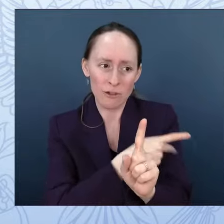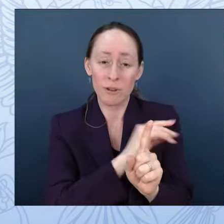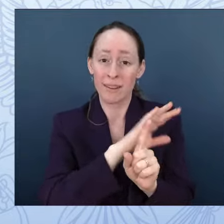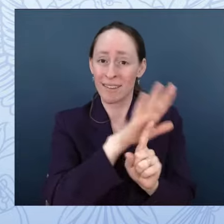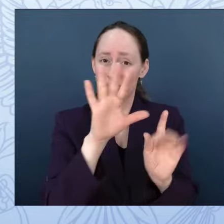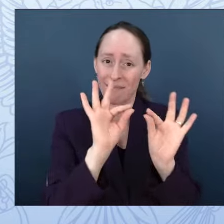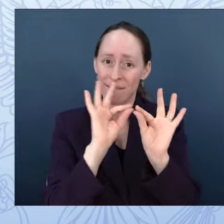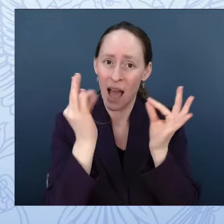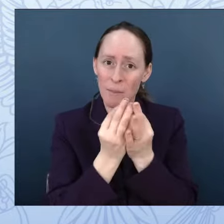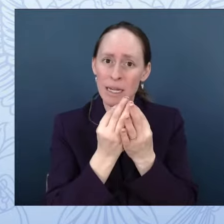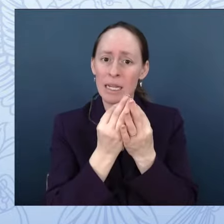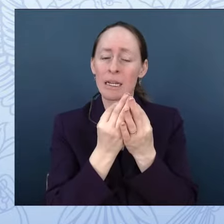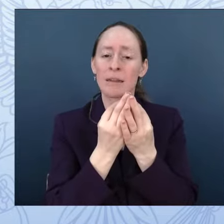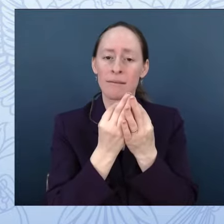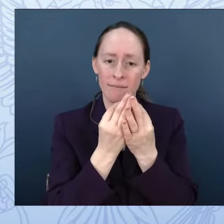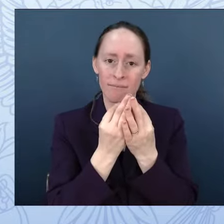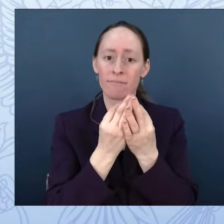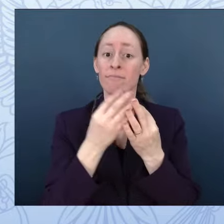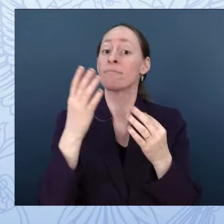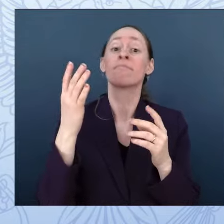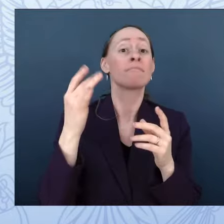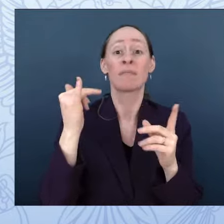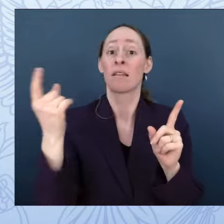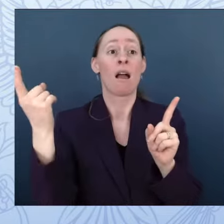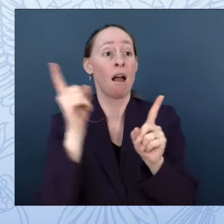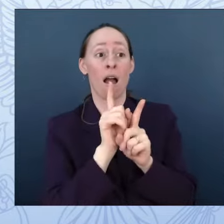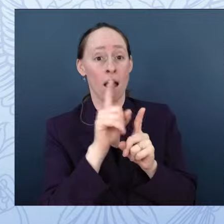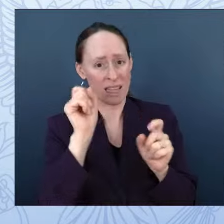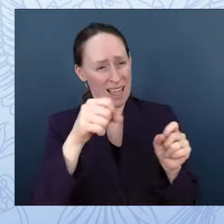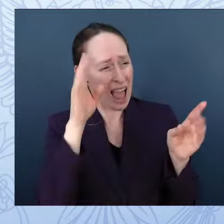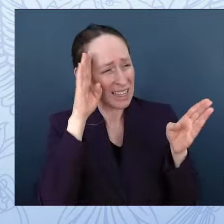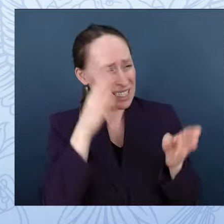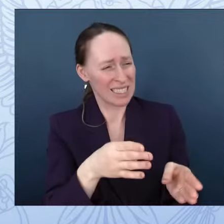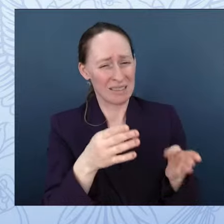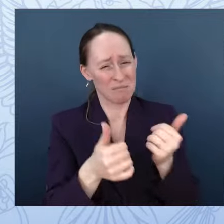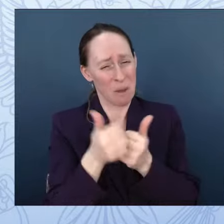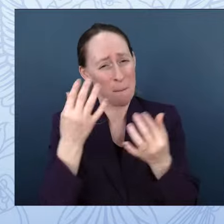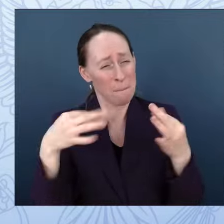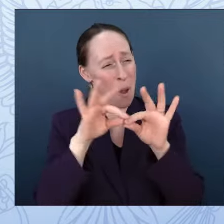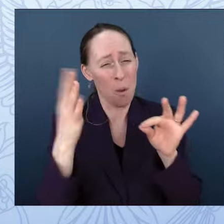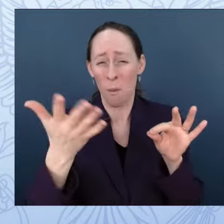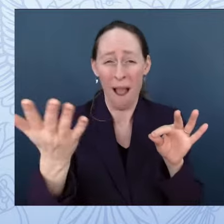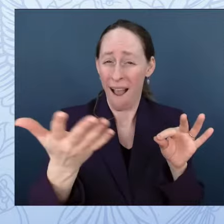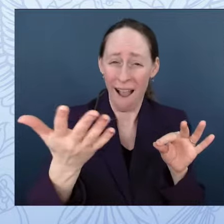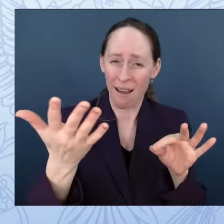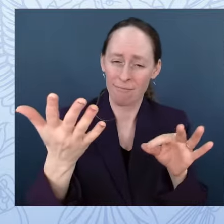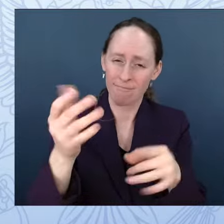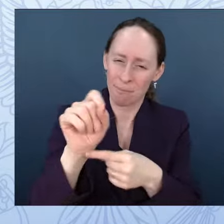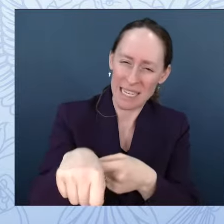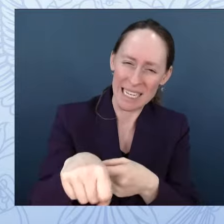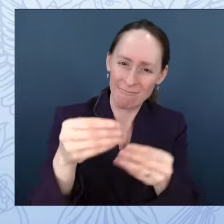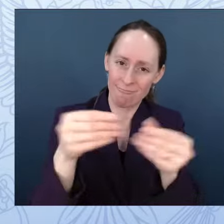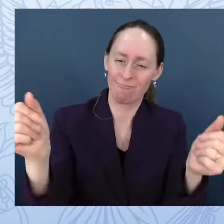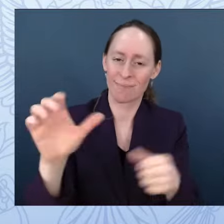So we look forward to working with you, First Lady Biden and our members and the entire Cancer Moonshot team